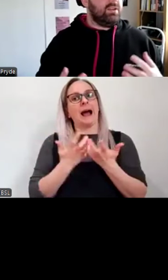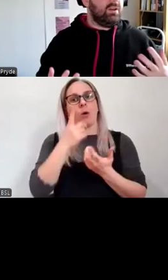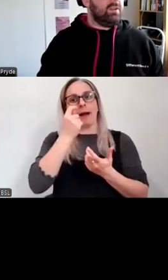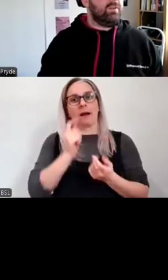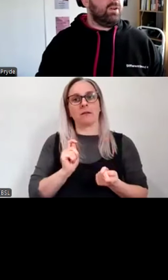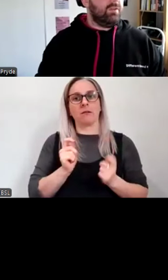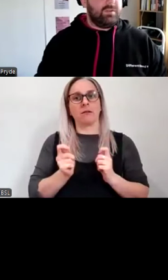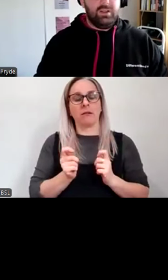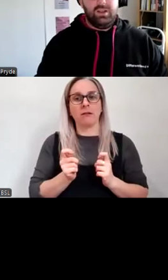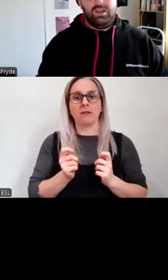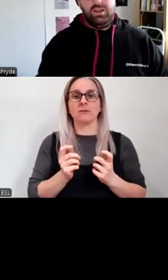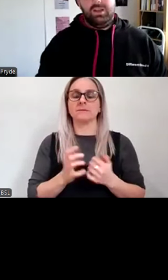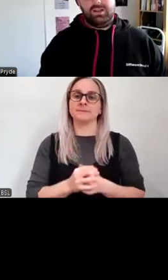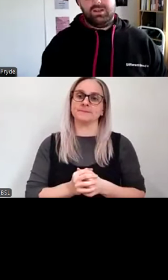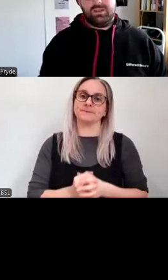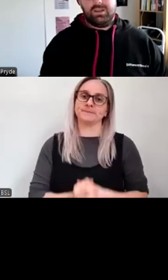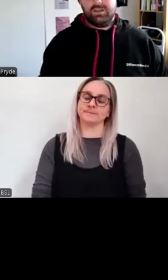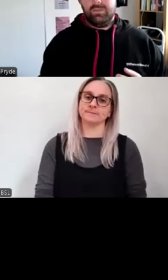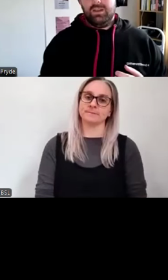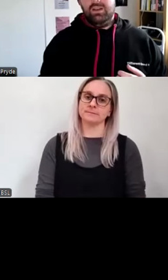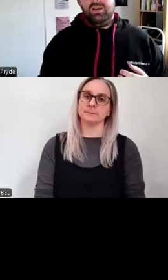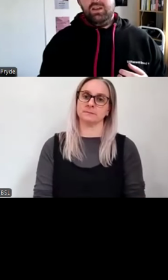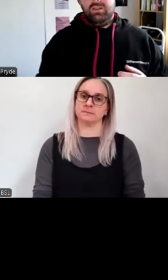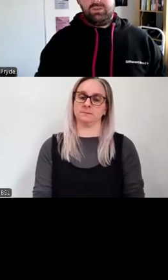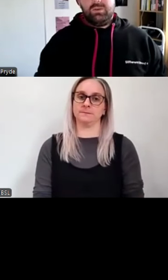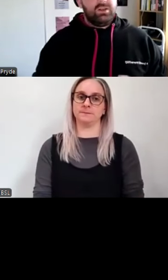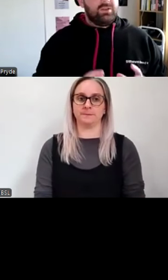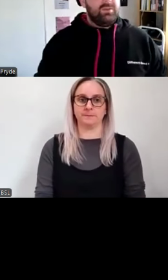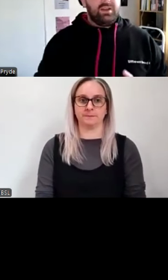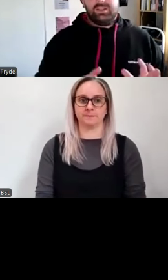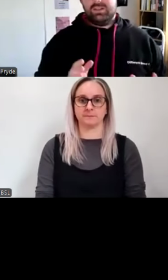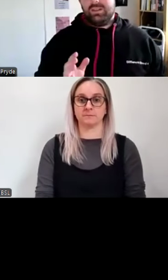that you have never thought in terms of things. What we're going to do is--